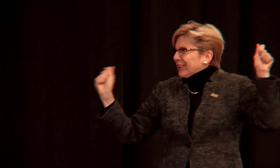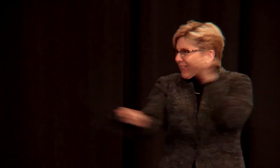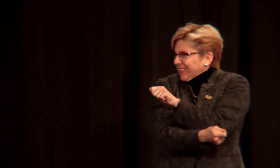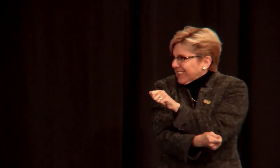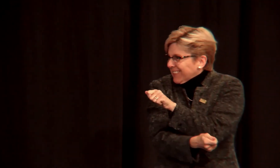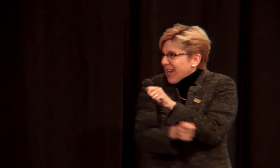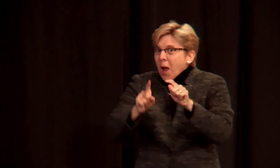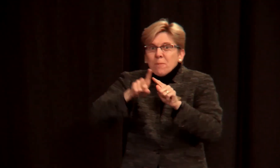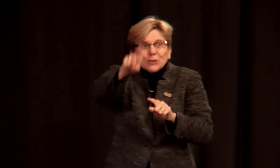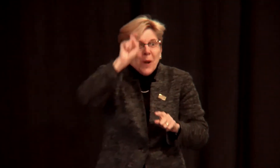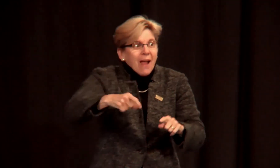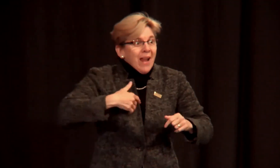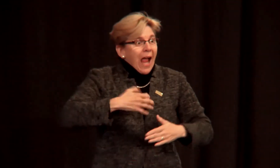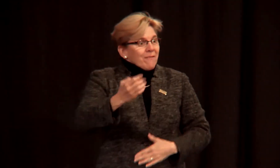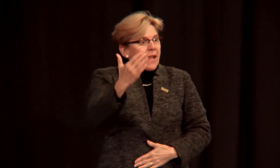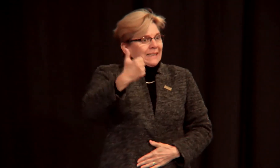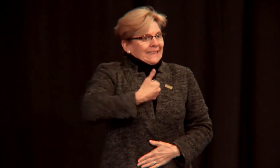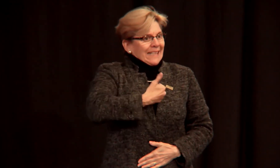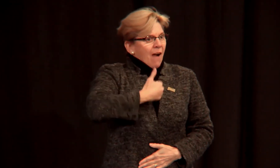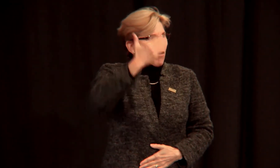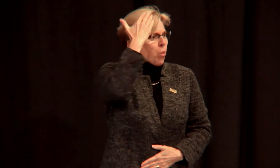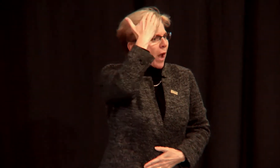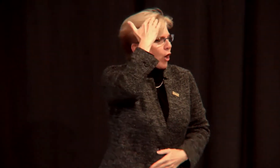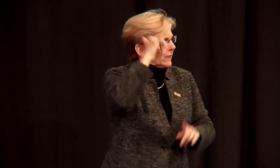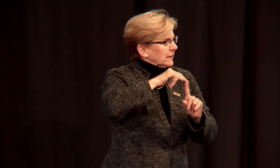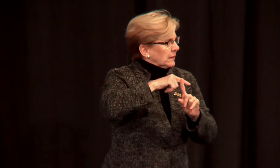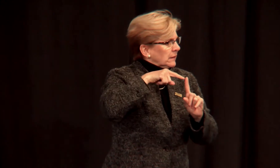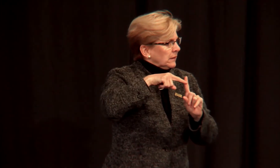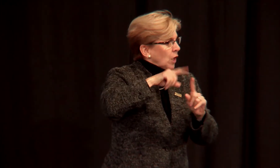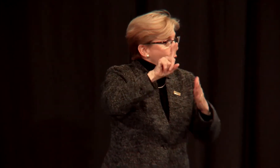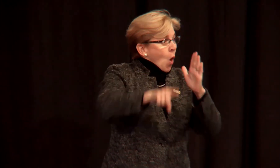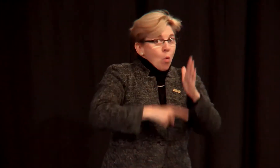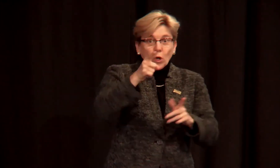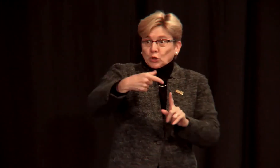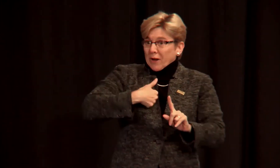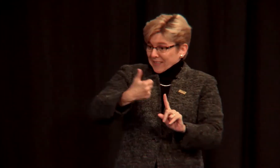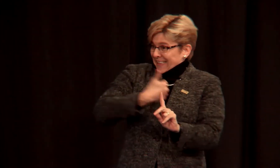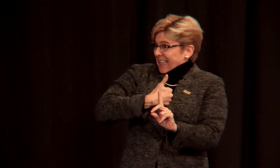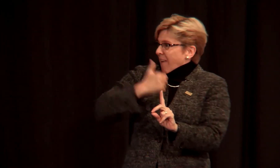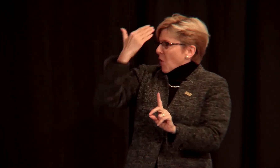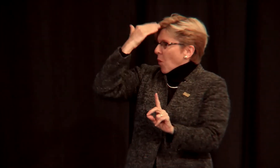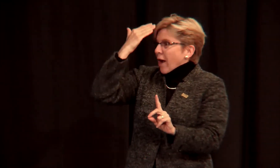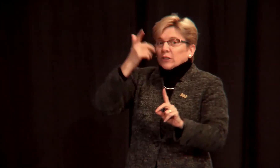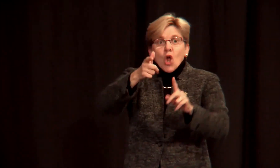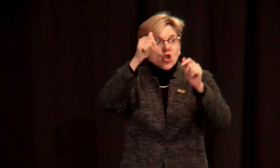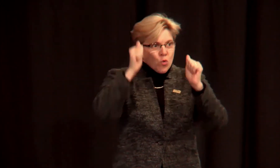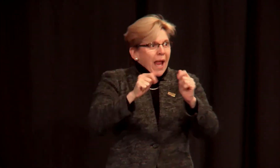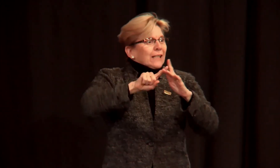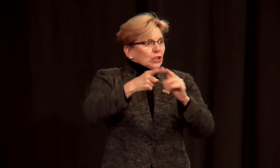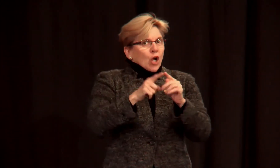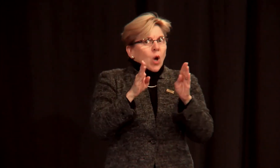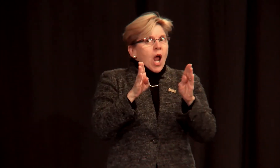Their brain is working so hard to shift that perception but you have to have self-awareness to be able to do that and